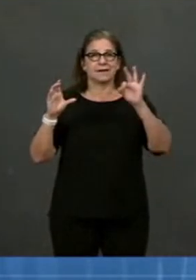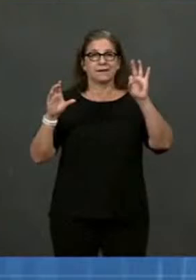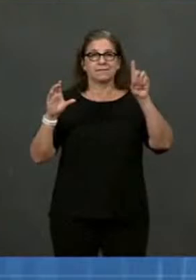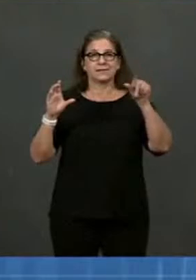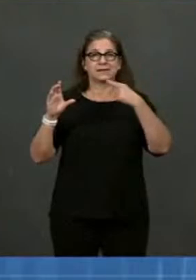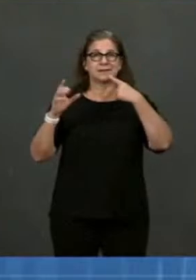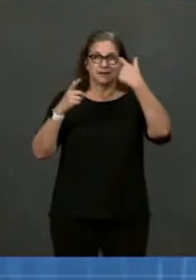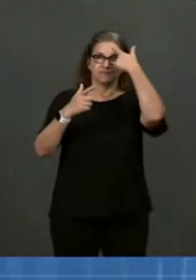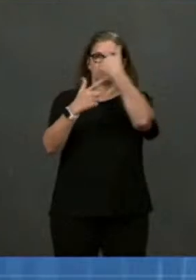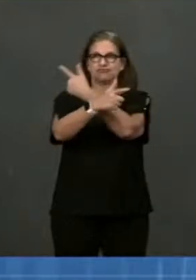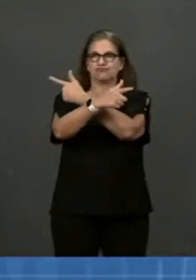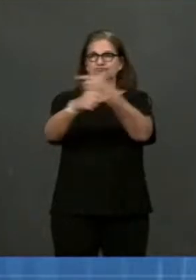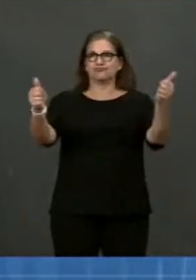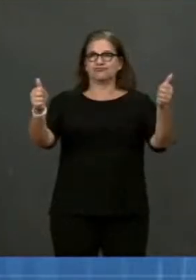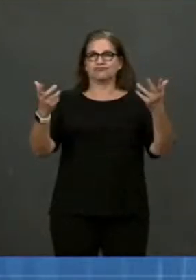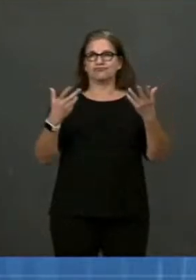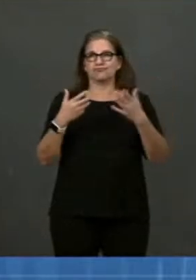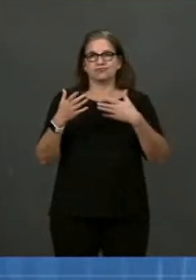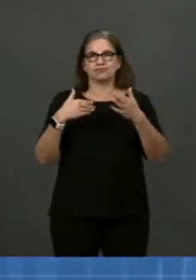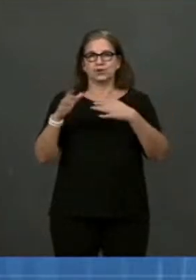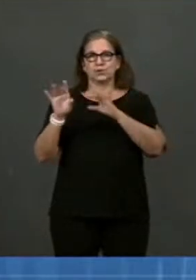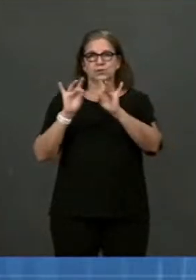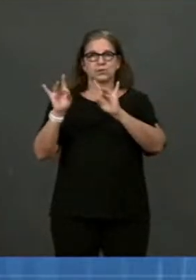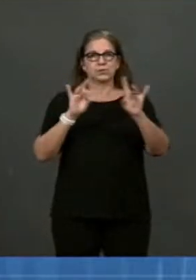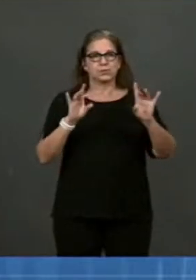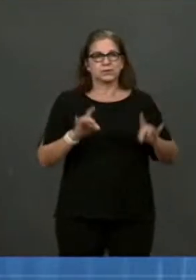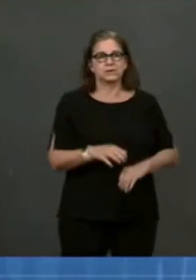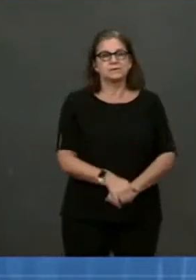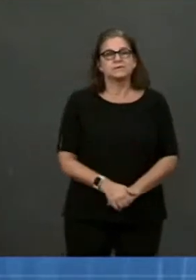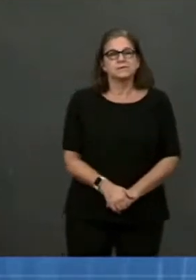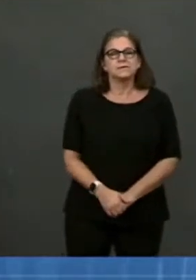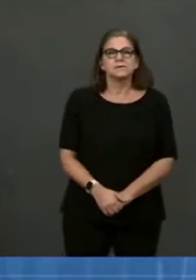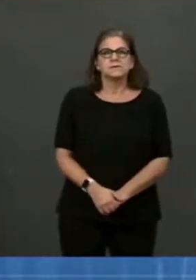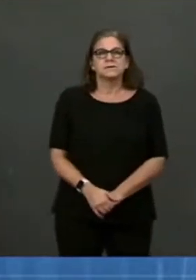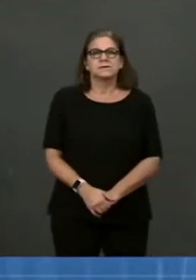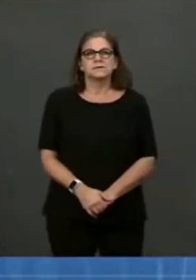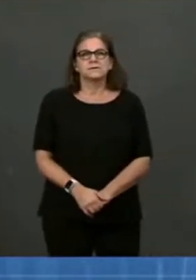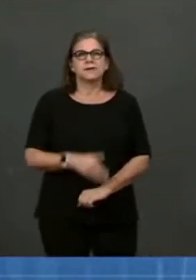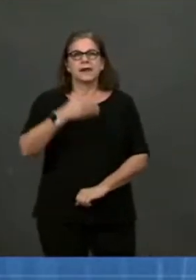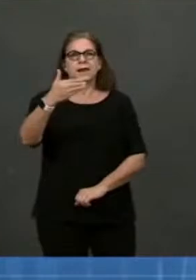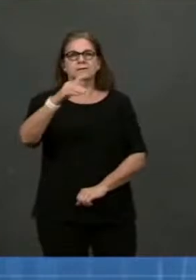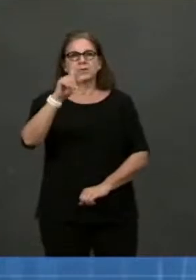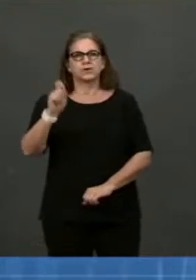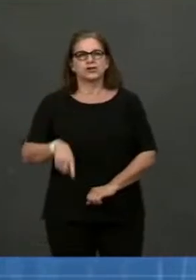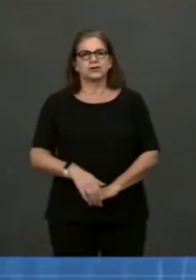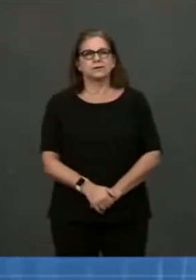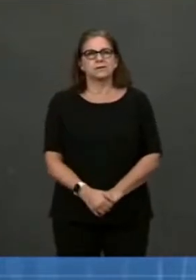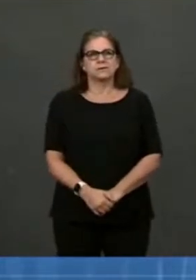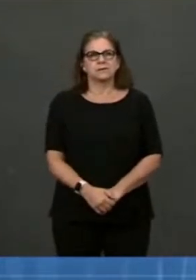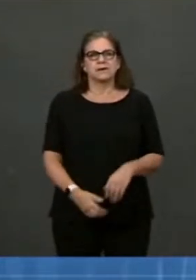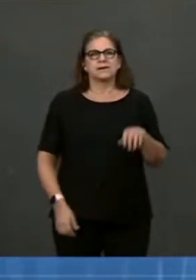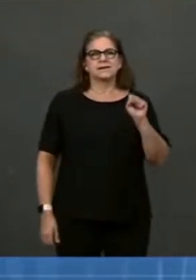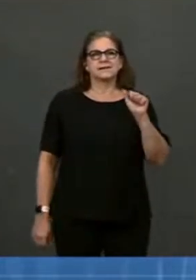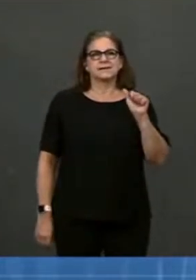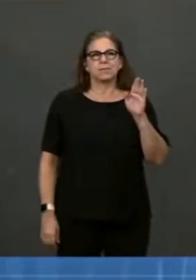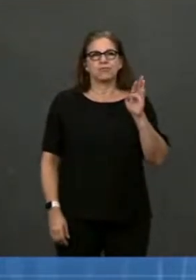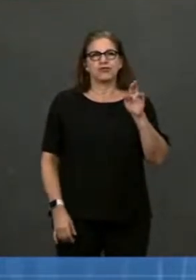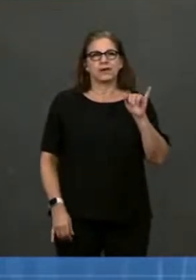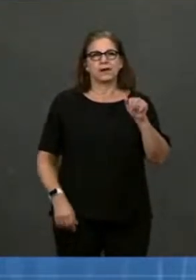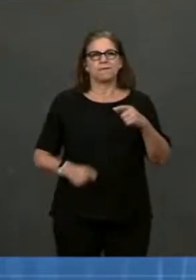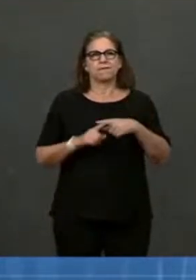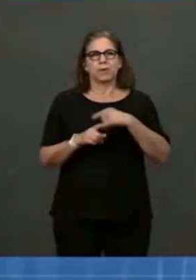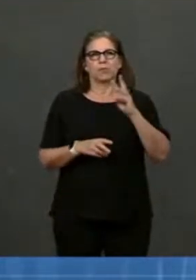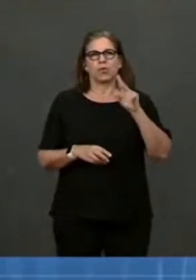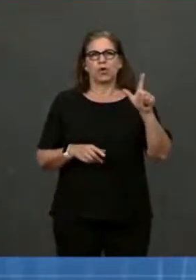AND E CURRENT CDC